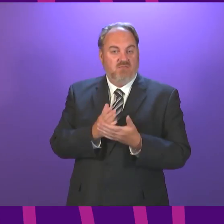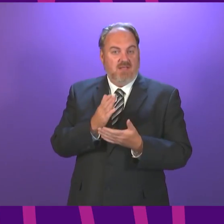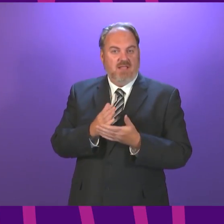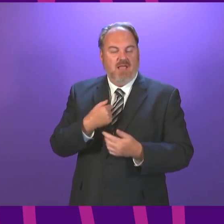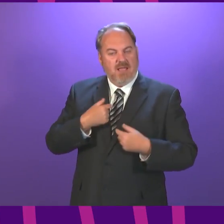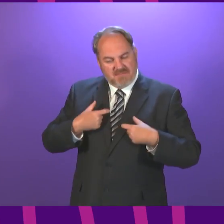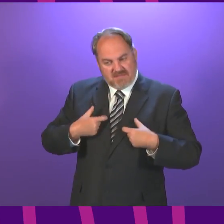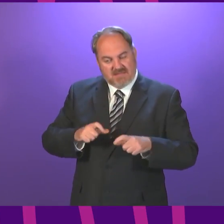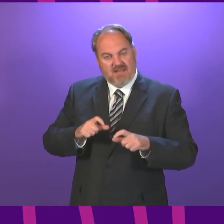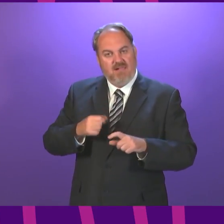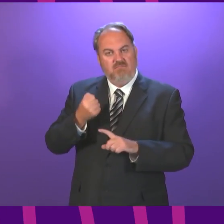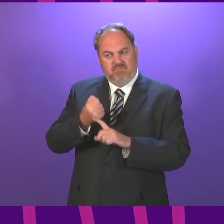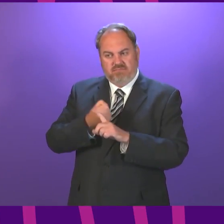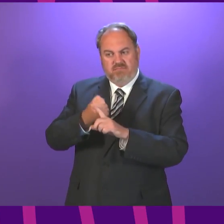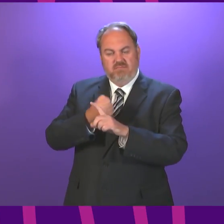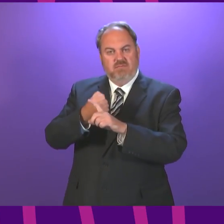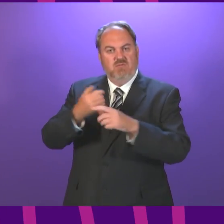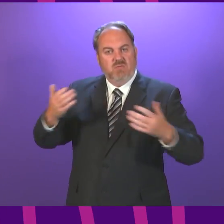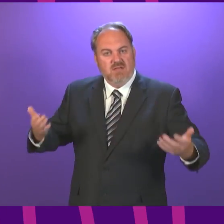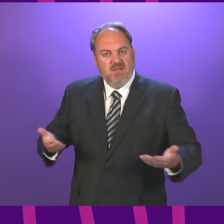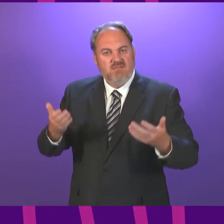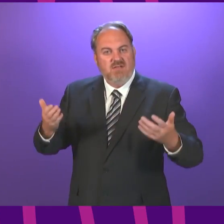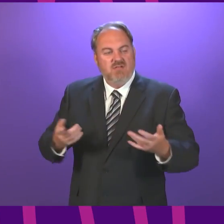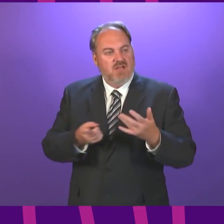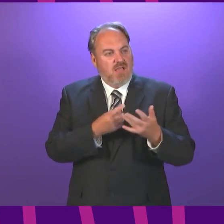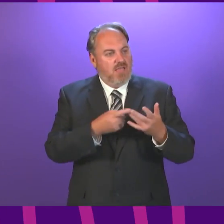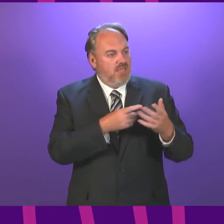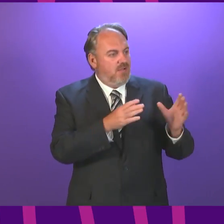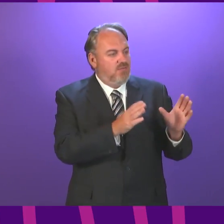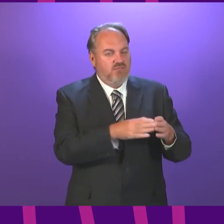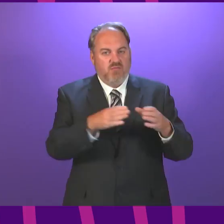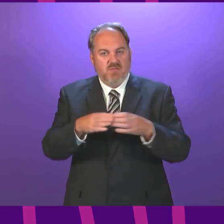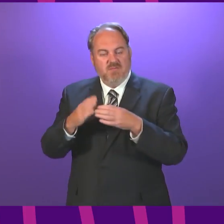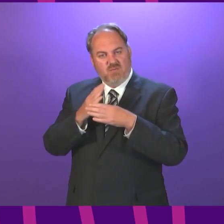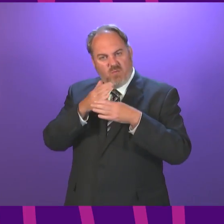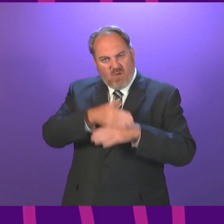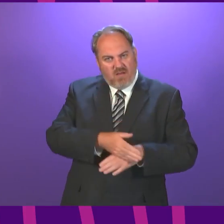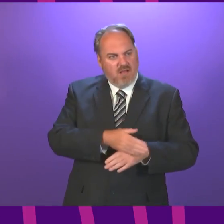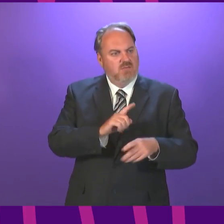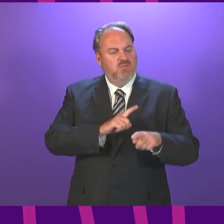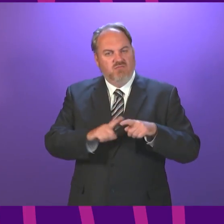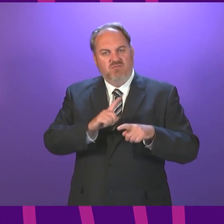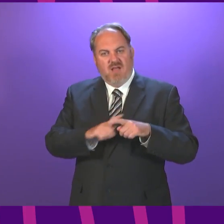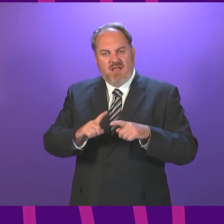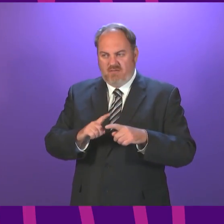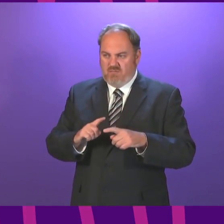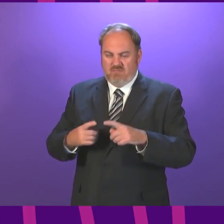to work with and persuade others to do what they can to help us.